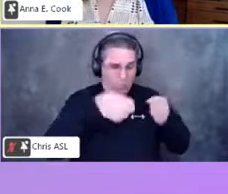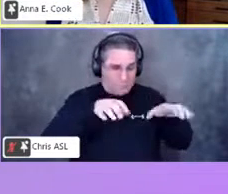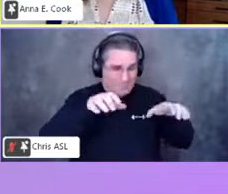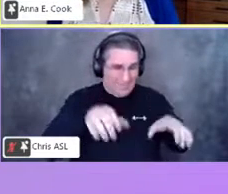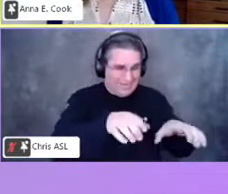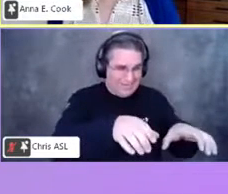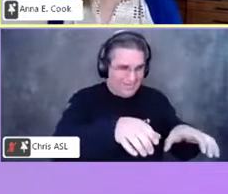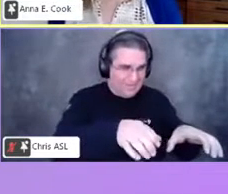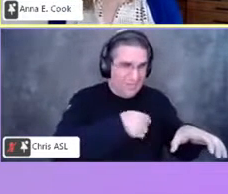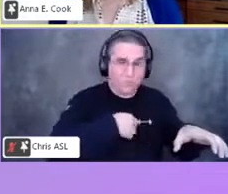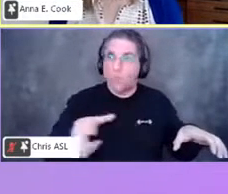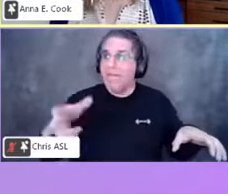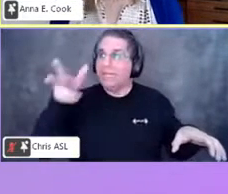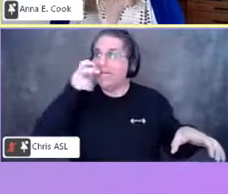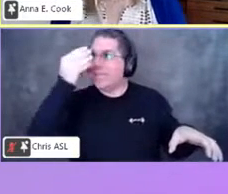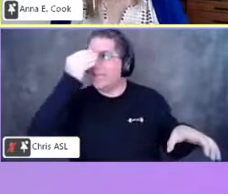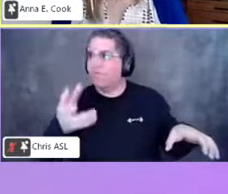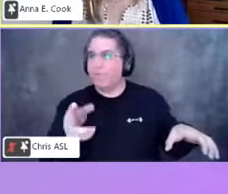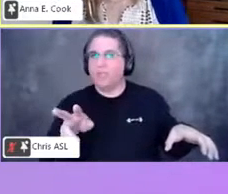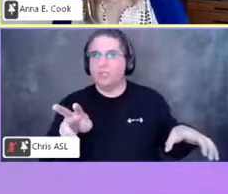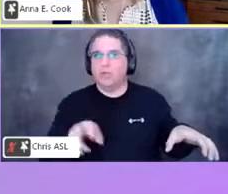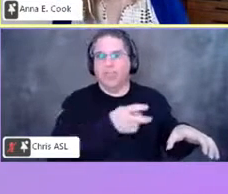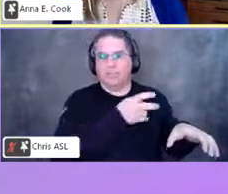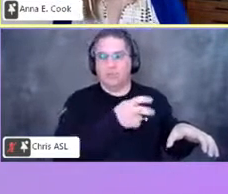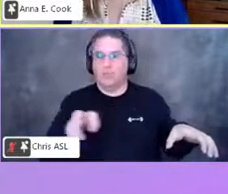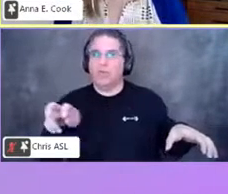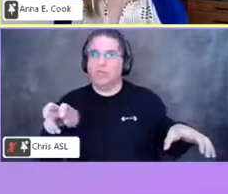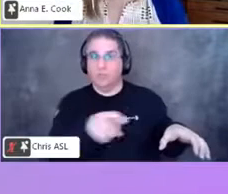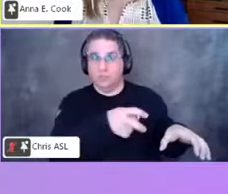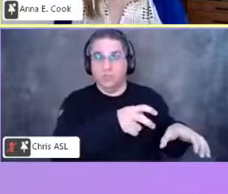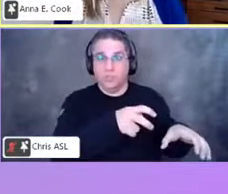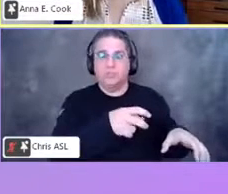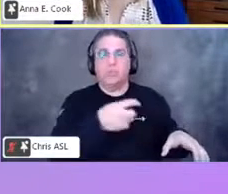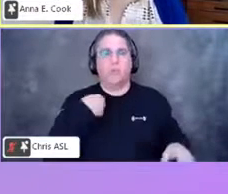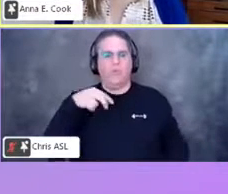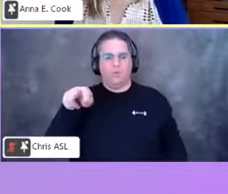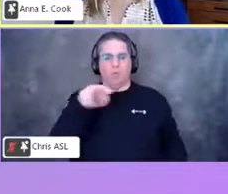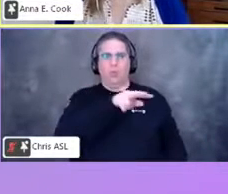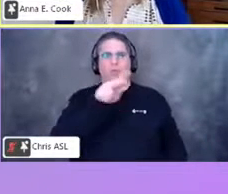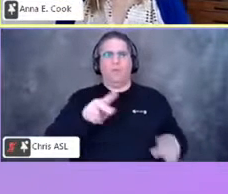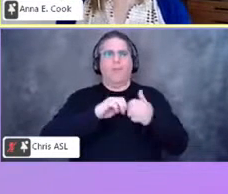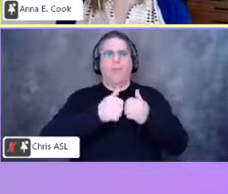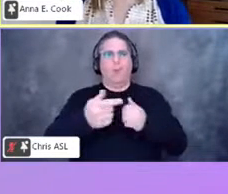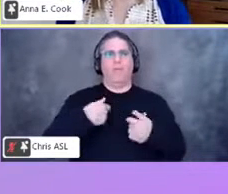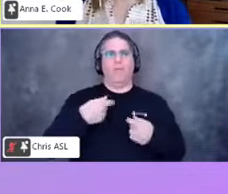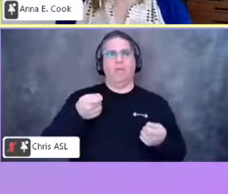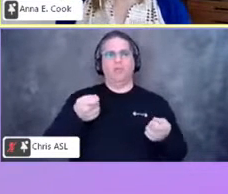so we need to consider what people do to adjust between different levels of focus